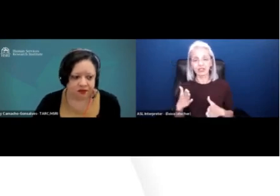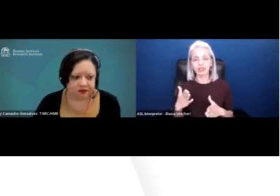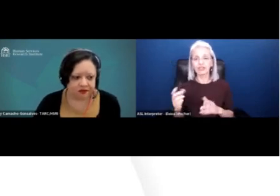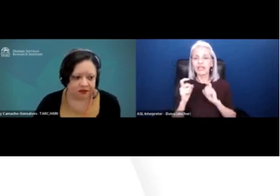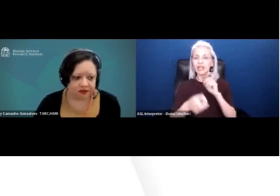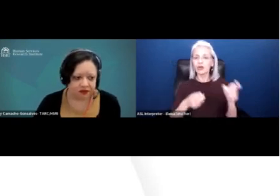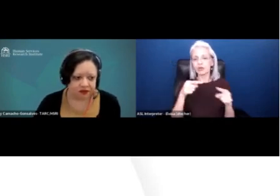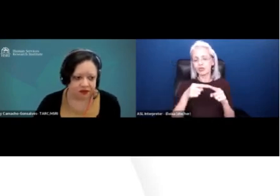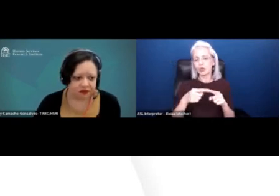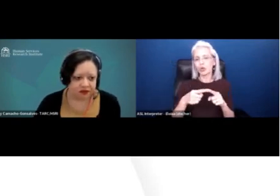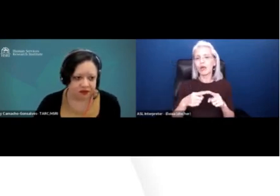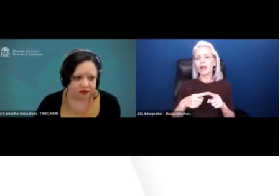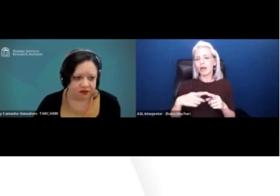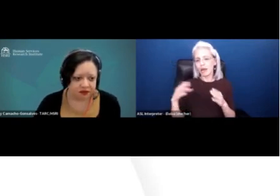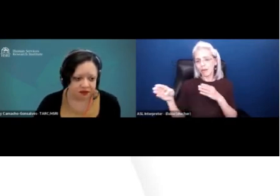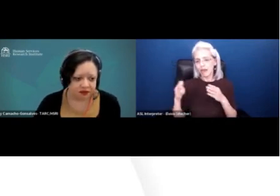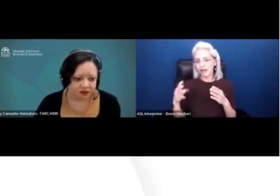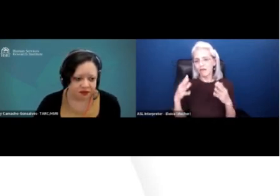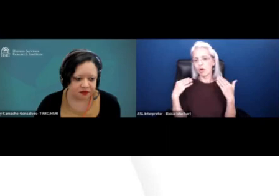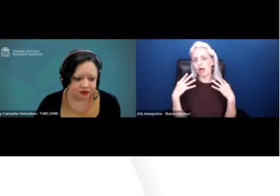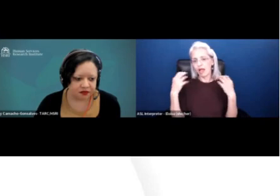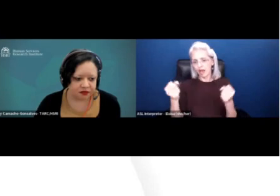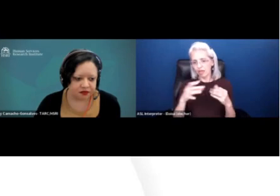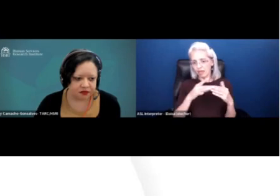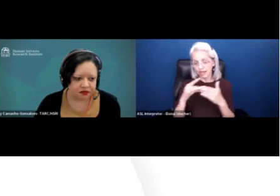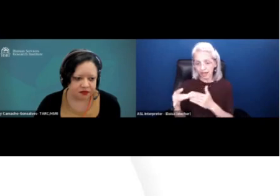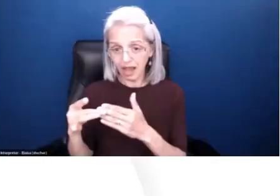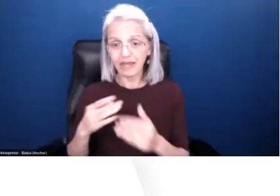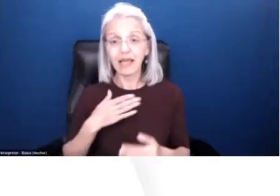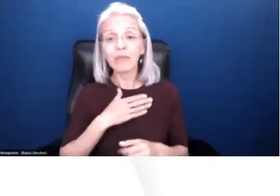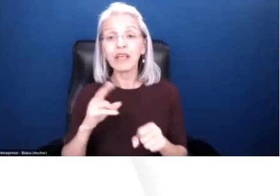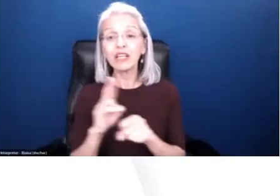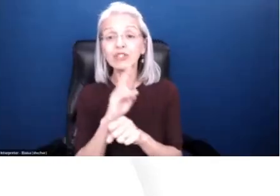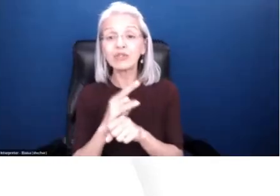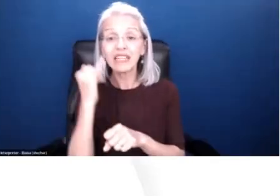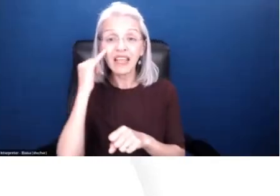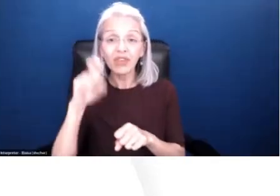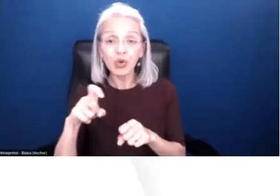Health Guide. And please use it and reach out if you need us, Terry.